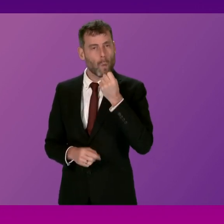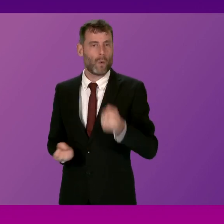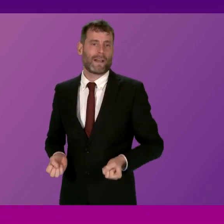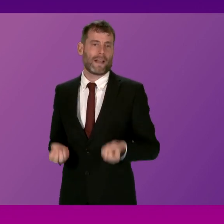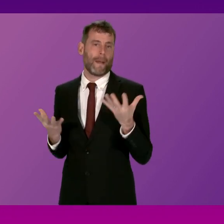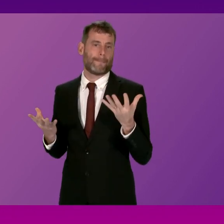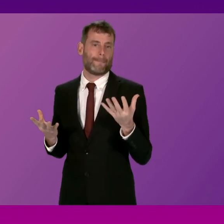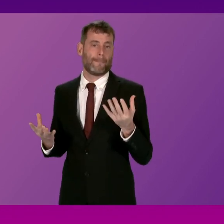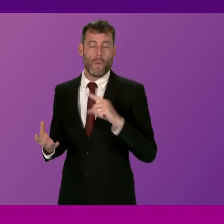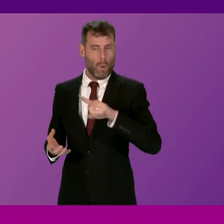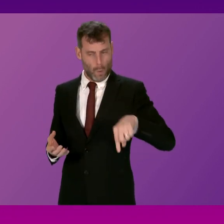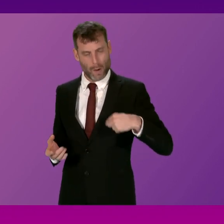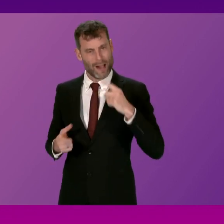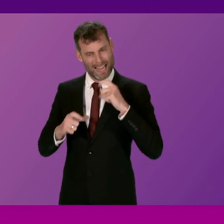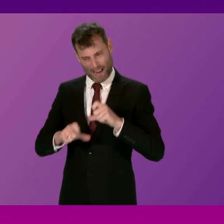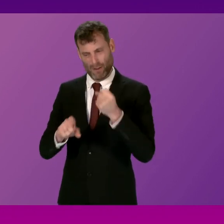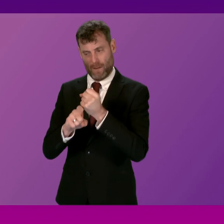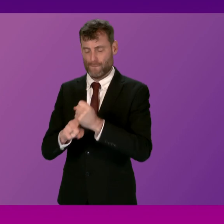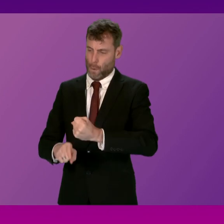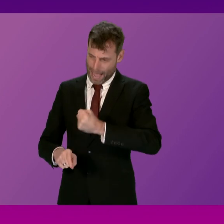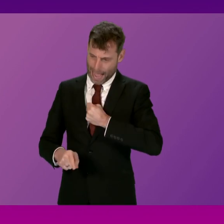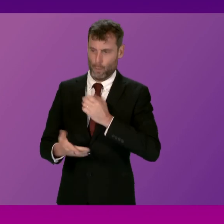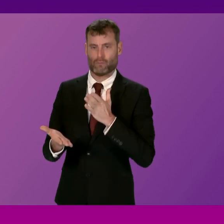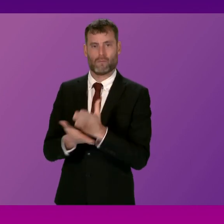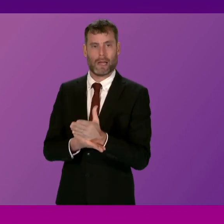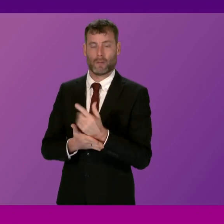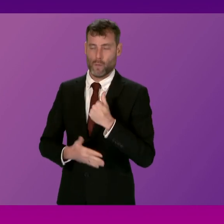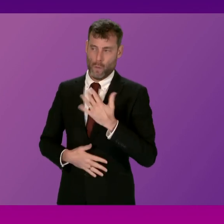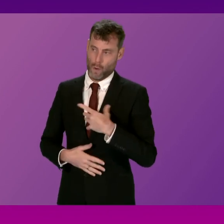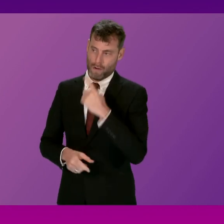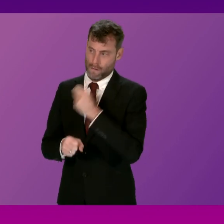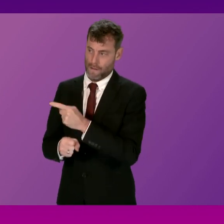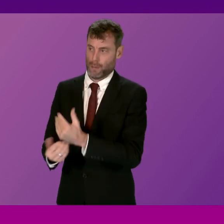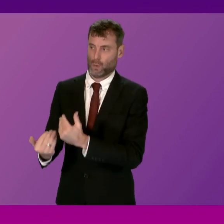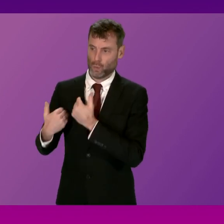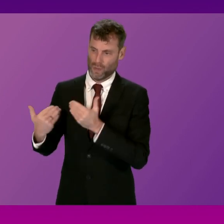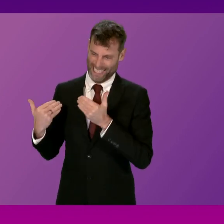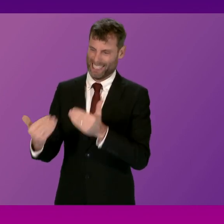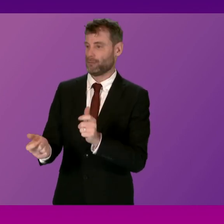We will keep pushing forward for our goal of human rights and transformation, and we in this place have to have the courage and ambition to stand beside disabled people.